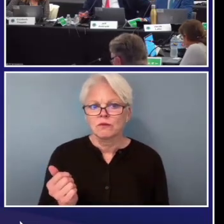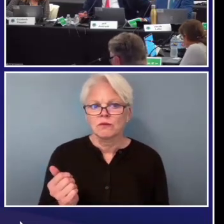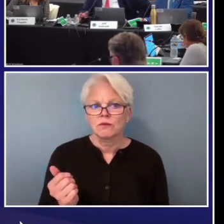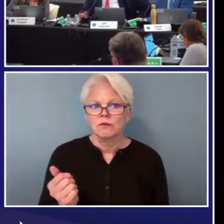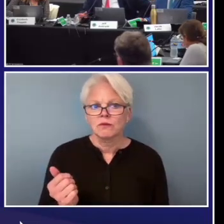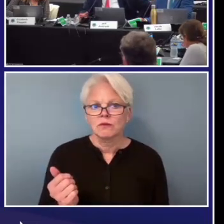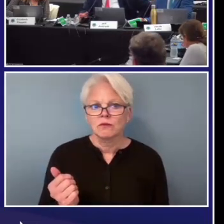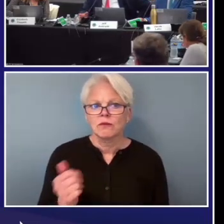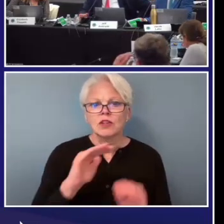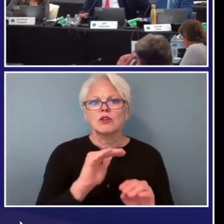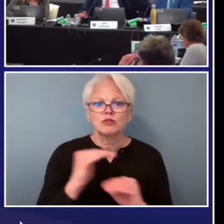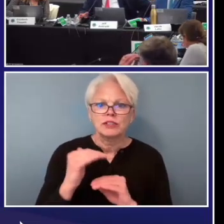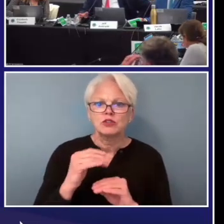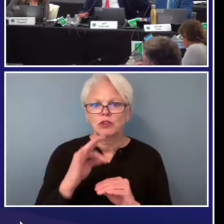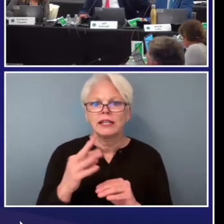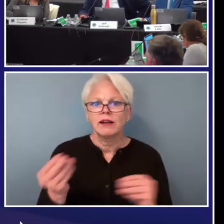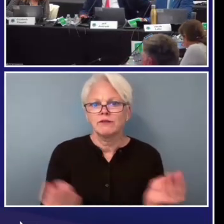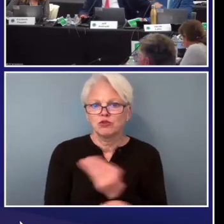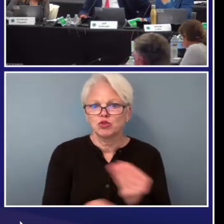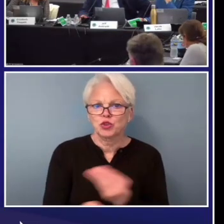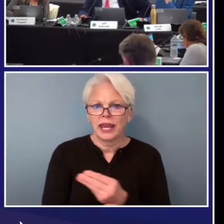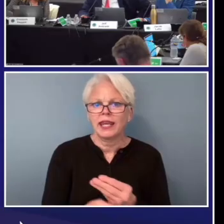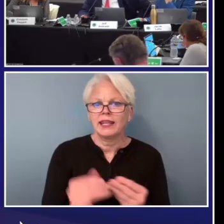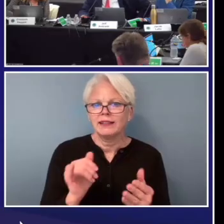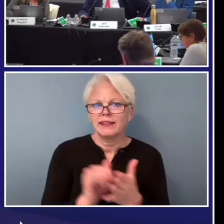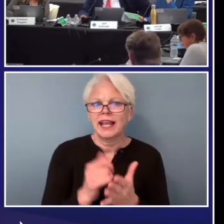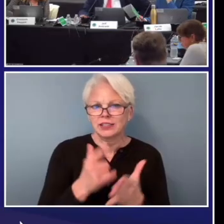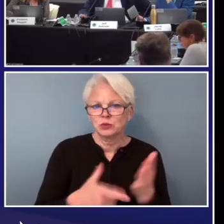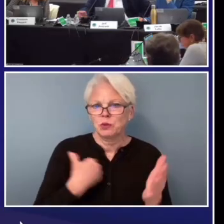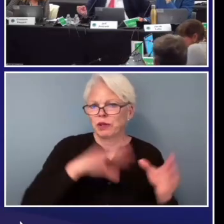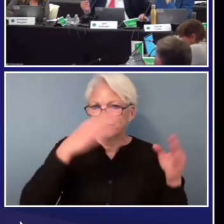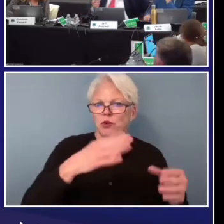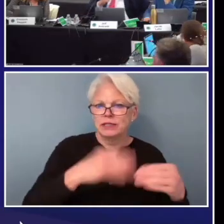of trade, um, pieces is is really what we're more focused on. Jake, do you want to speak on that too?